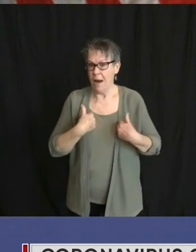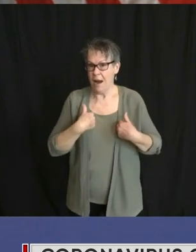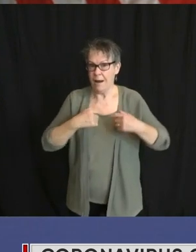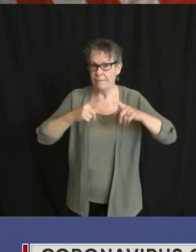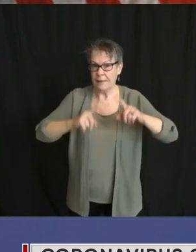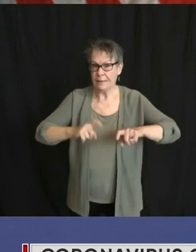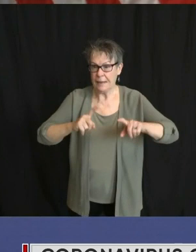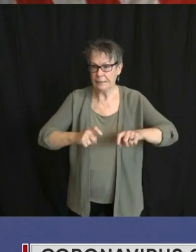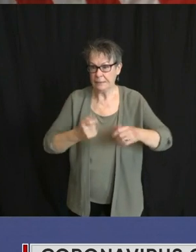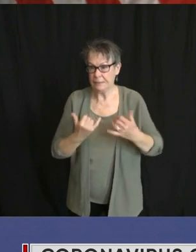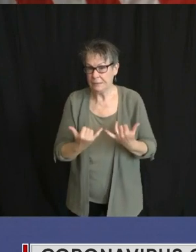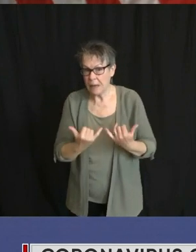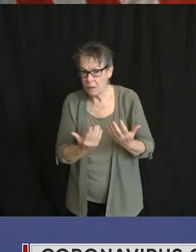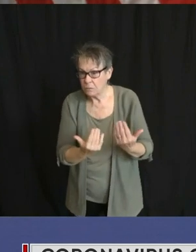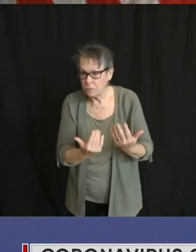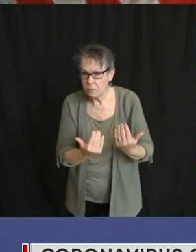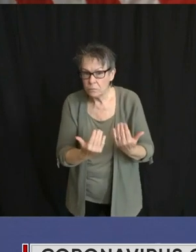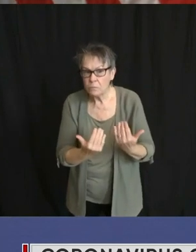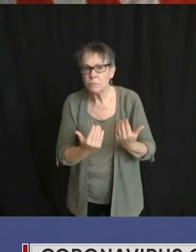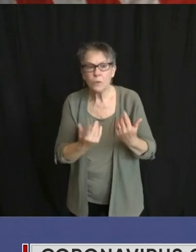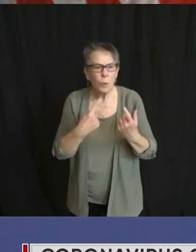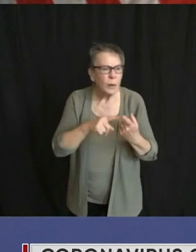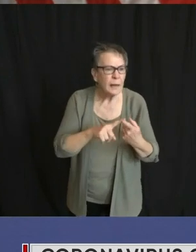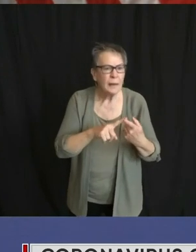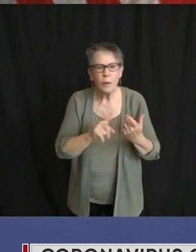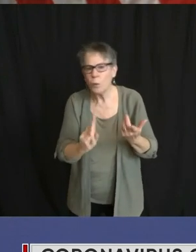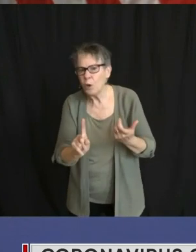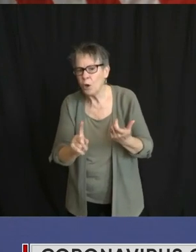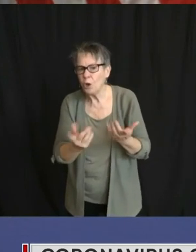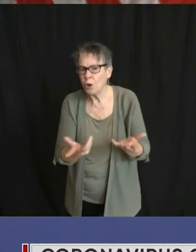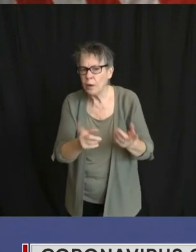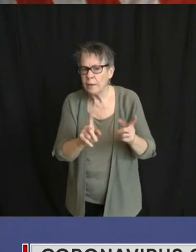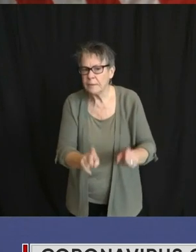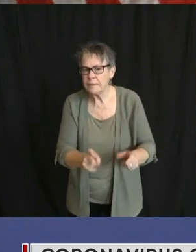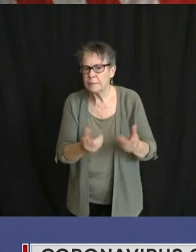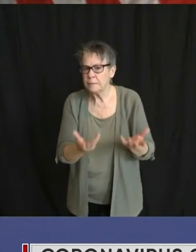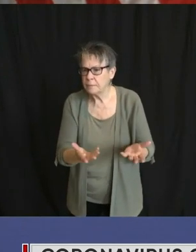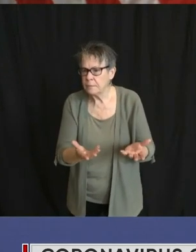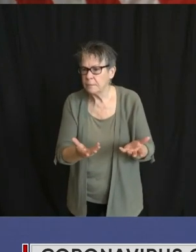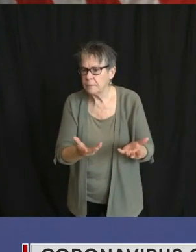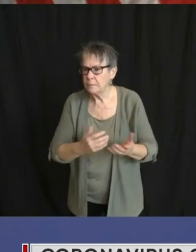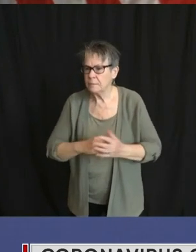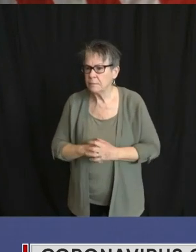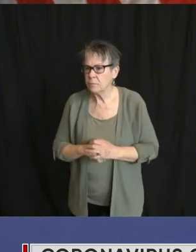ANTIBODY TESTING DO OR NOT TO FOR NEW JERSEY.